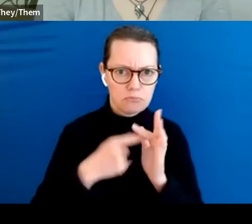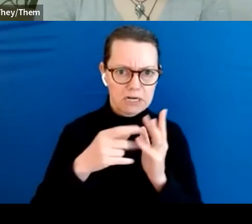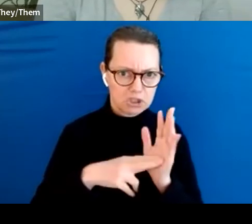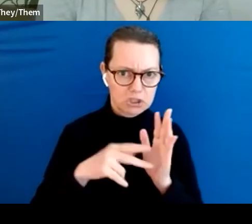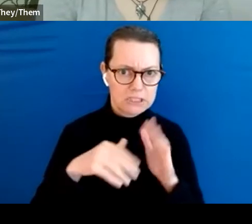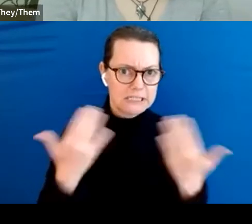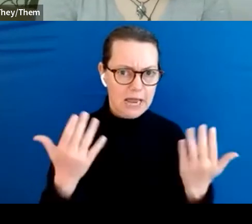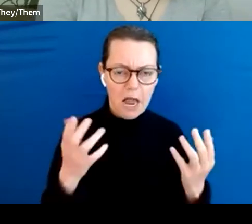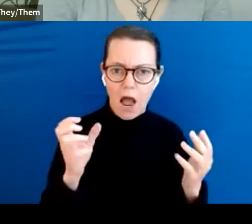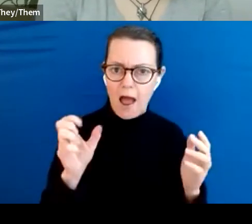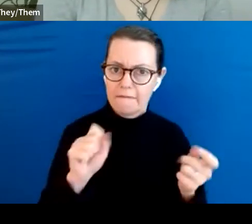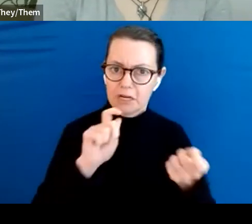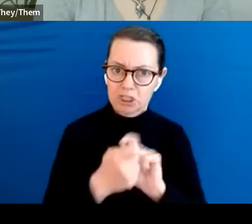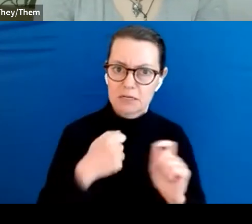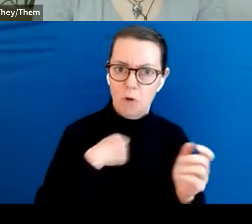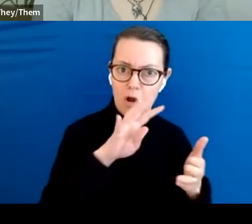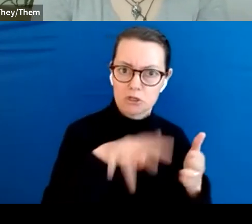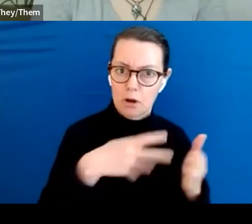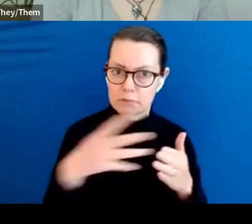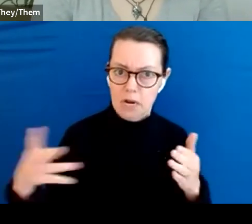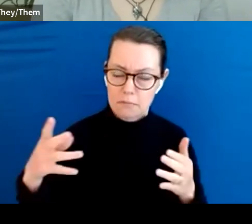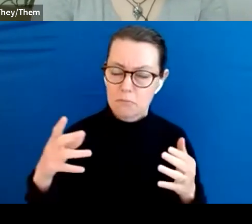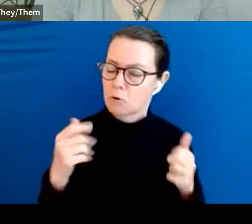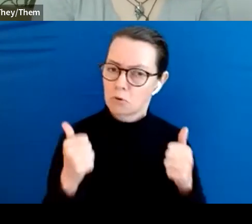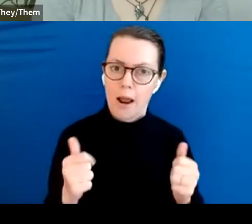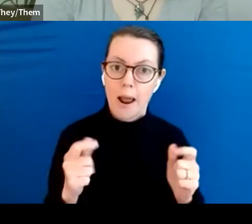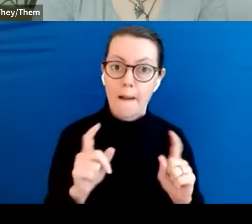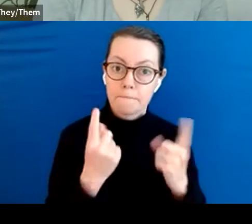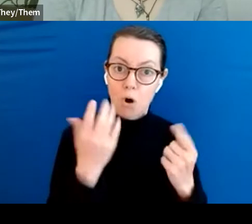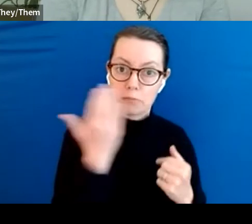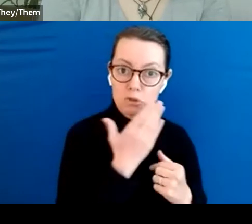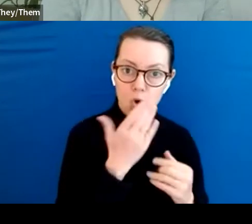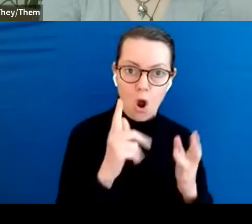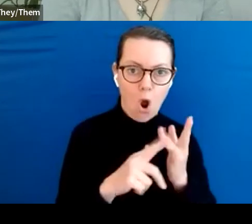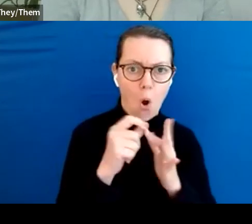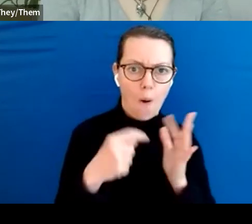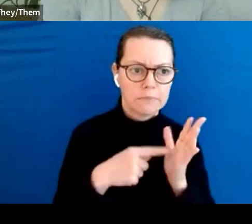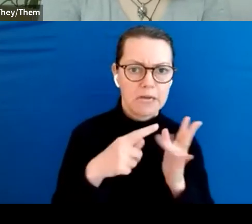Having a modified turntable with some downtime is helpful to, for example, a primary school.